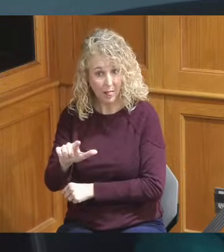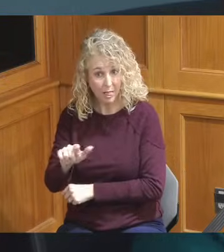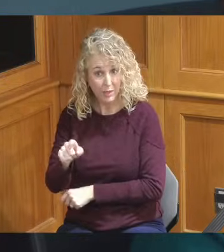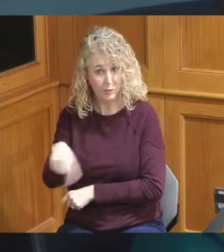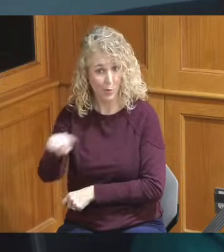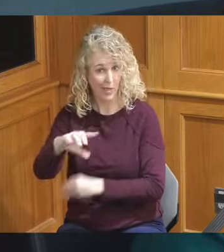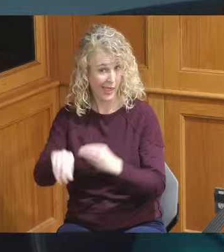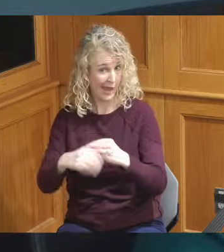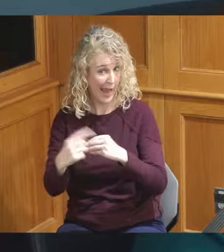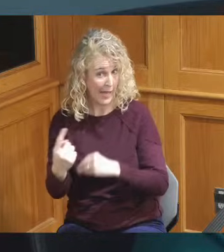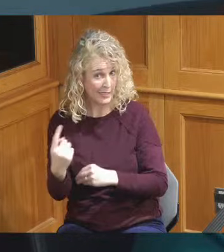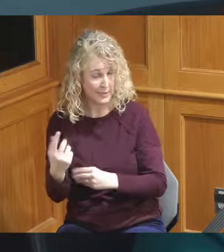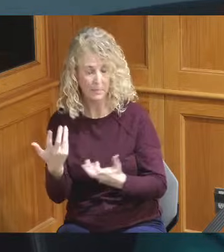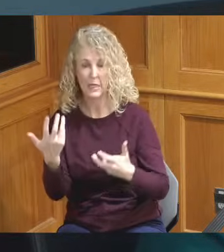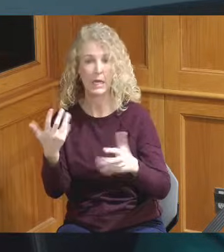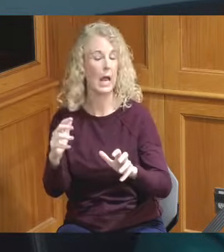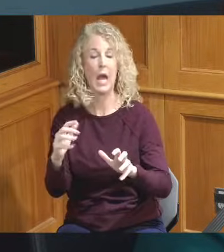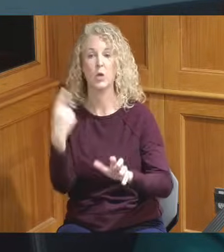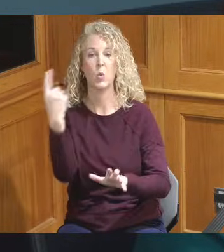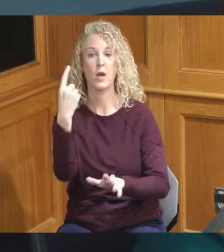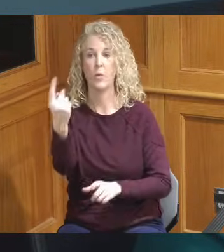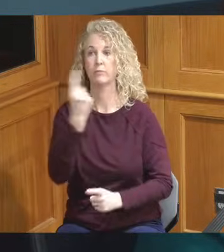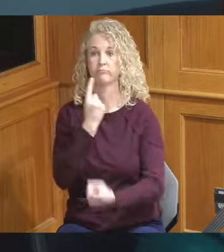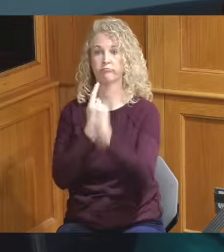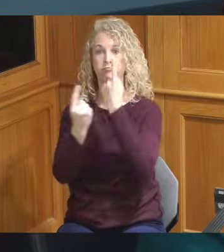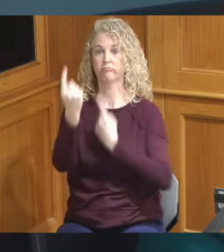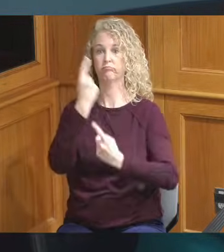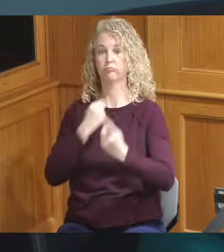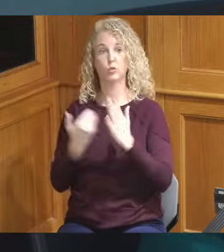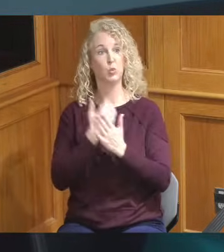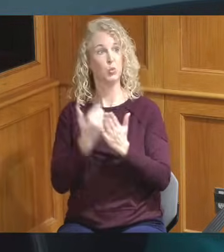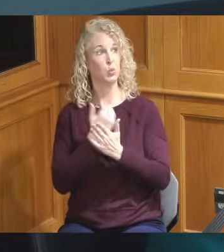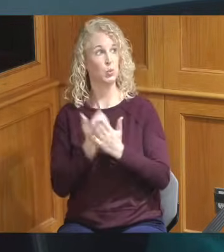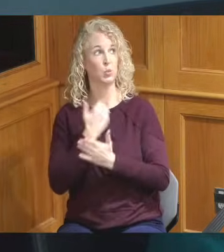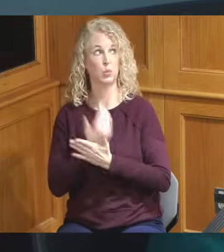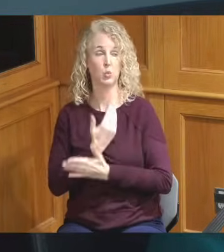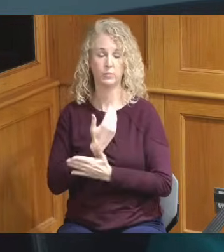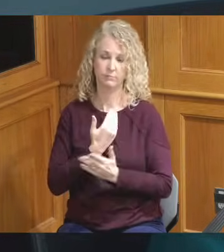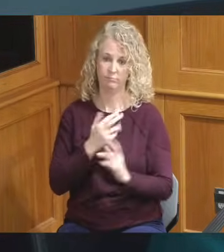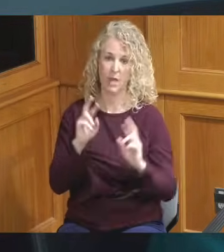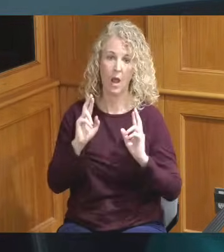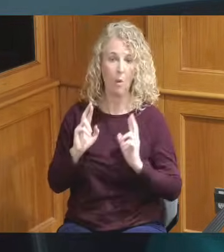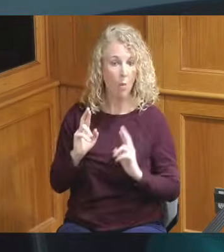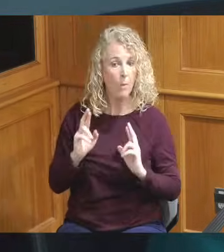the NFL keep coming with a whole lot of, you know, extra demands. I'm hoping that we have